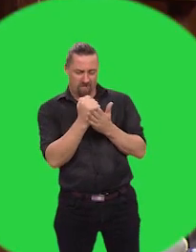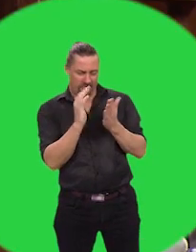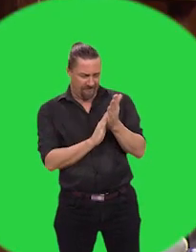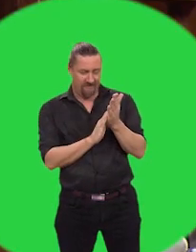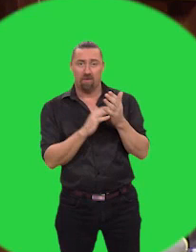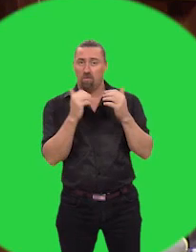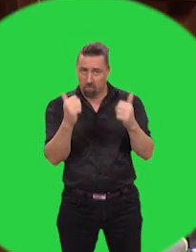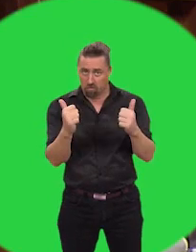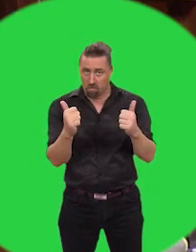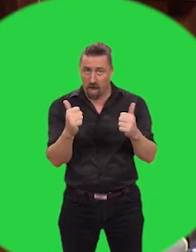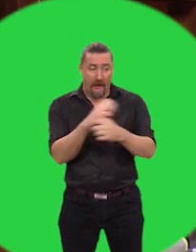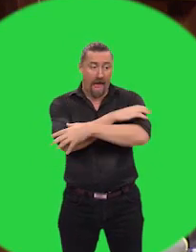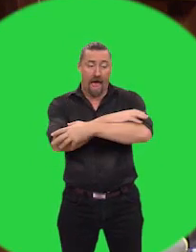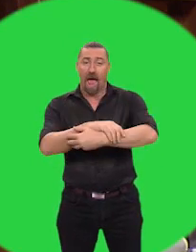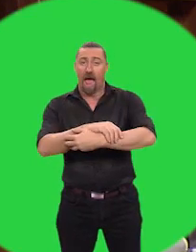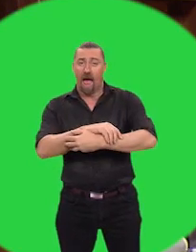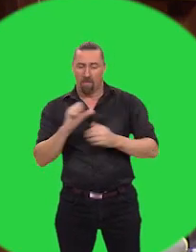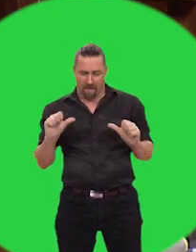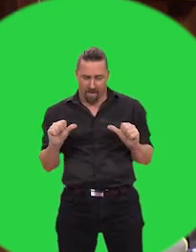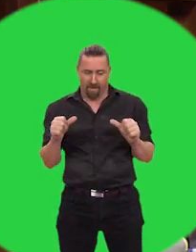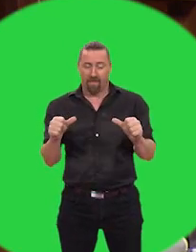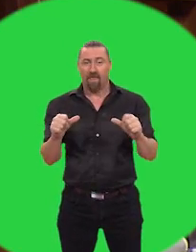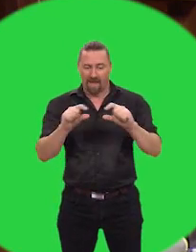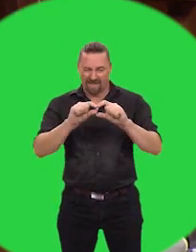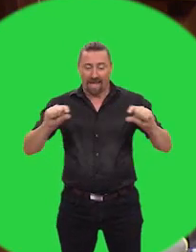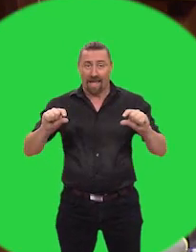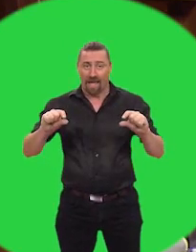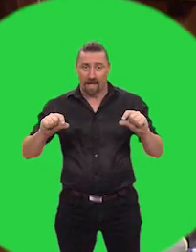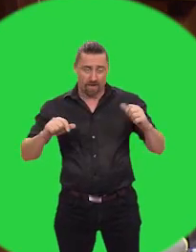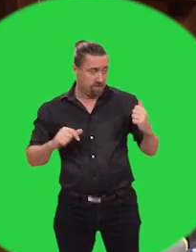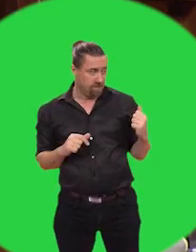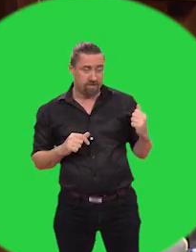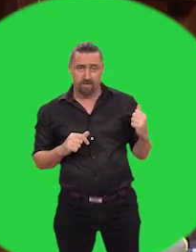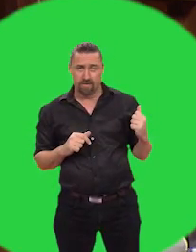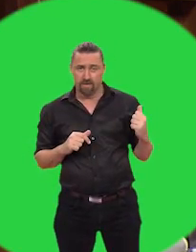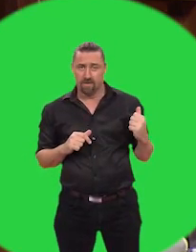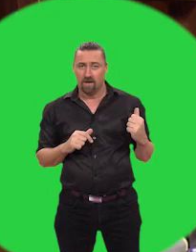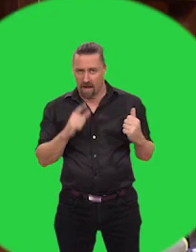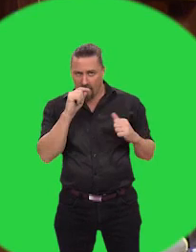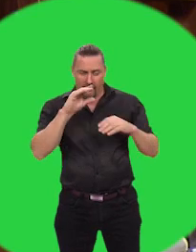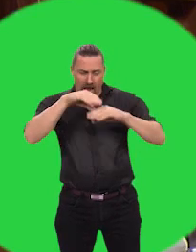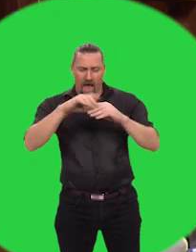We can then stick these arms to the back of our craft stick, which I've covered in a bit of cardboard to match the rest of the kangaroo.